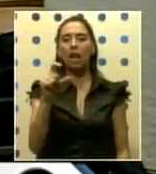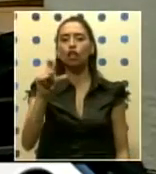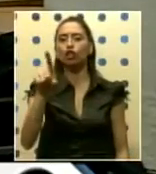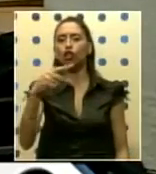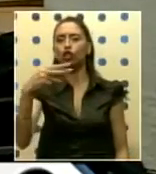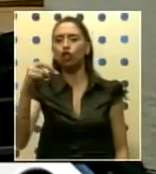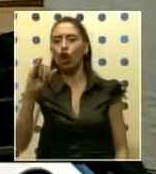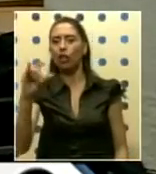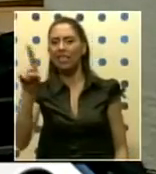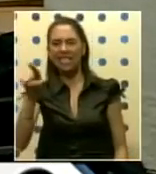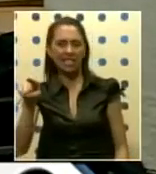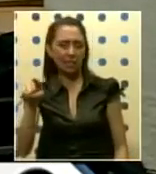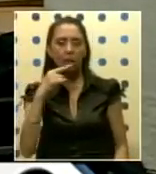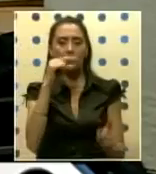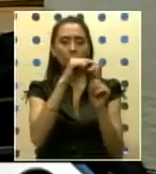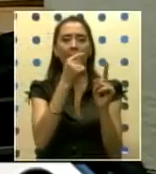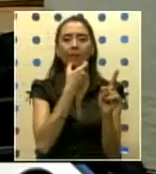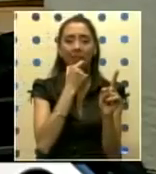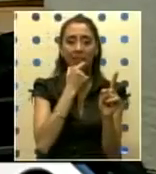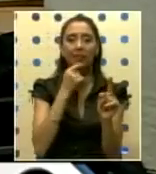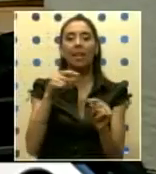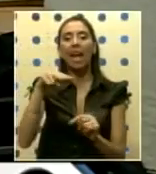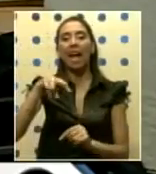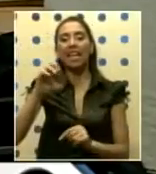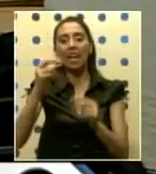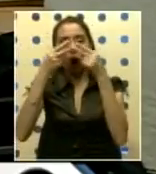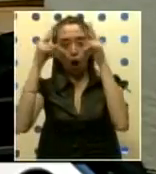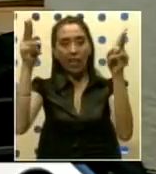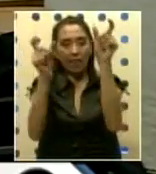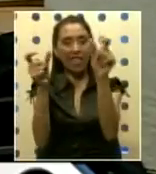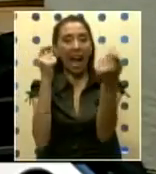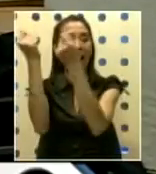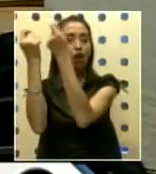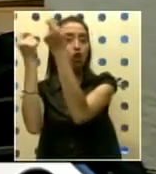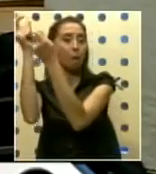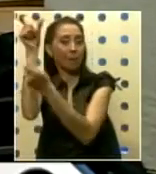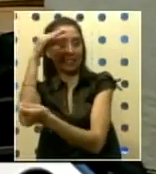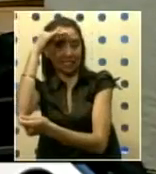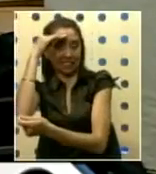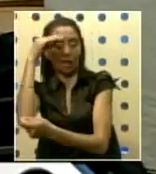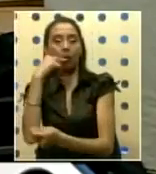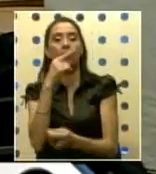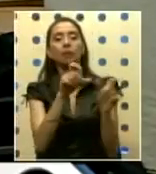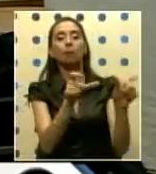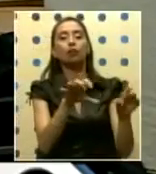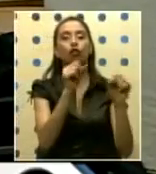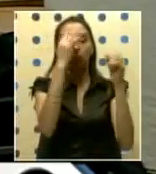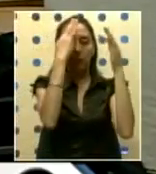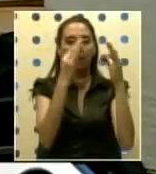a type of economic determinism used by the neoliberals that assumes that people make rational decisions.